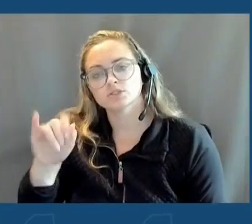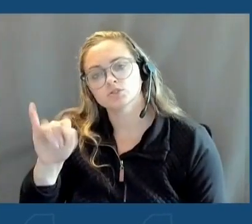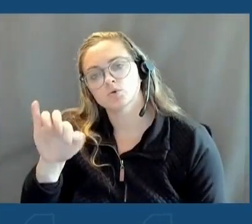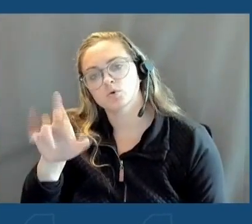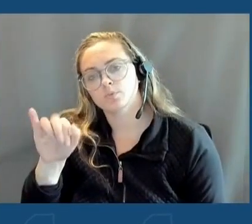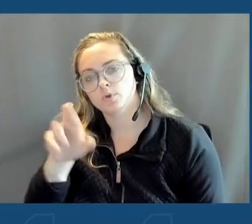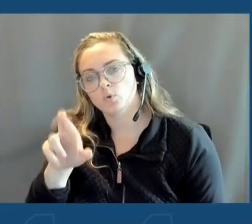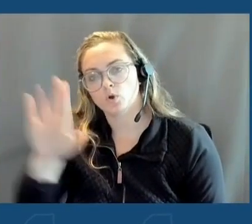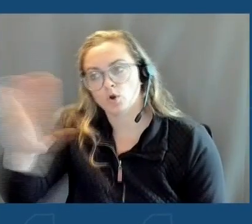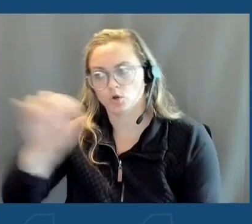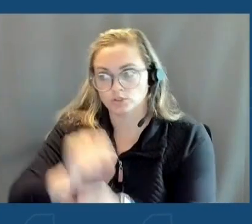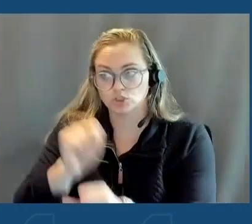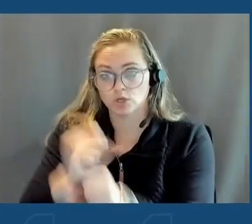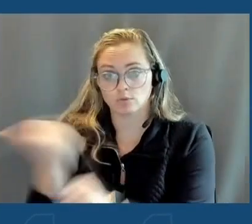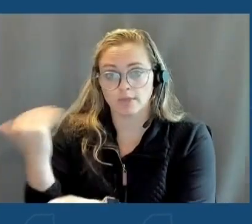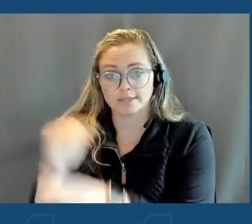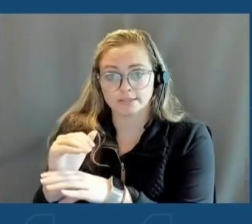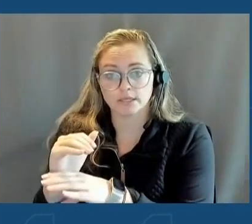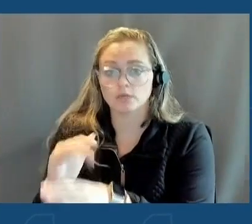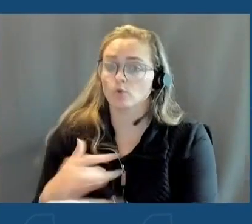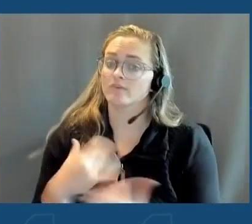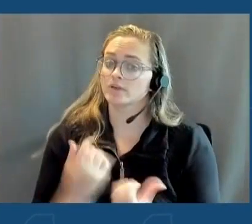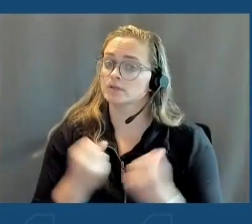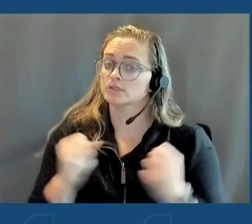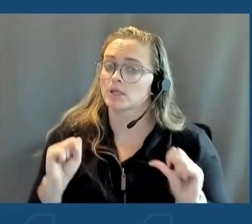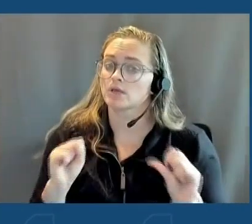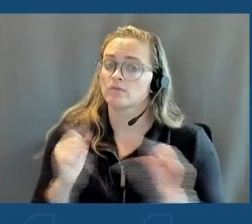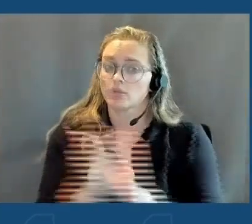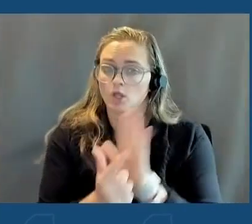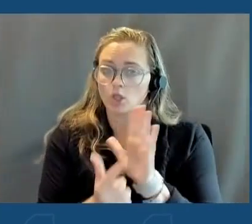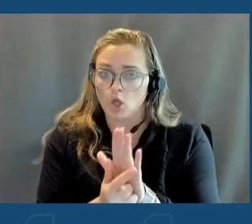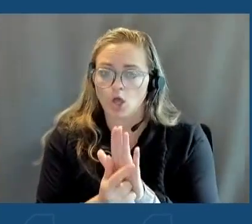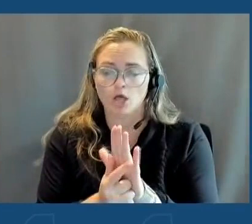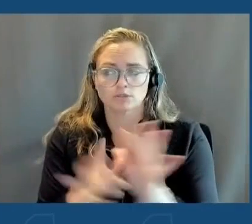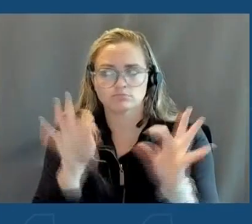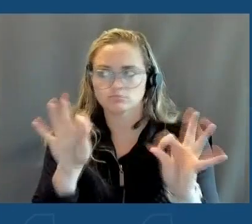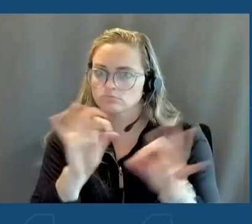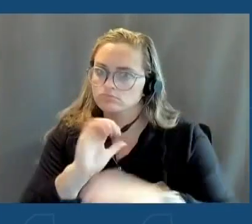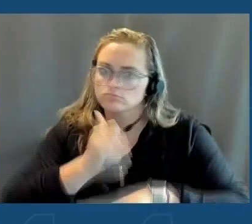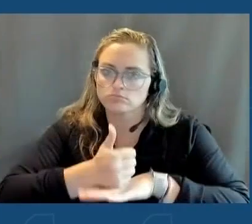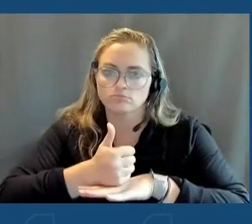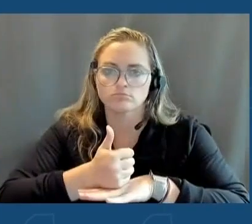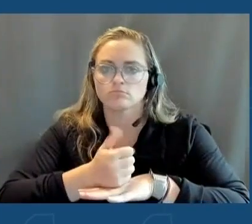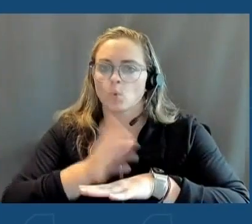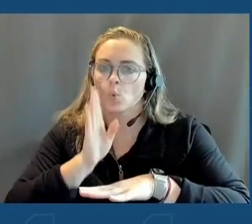GUNS AND AMMUNITION REMAIN ON TRACK. THERE WAS AN EFFORT TO THWART THIS AND STOP THIS AND GET AN ORDER AGAINST IT AND AS A